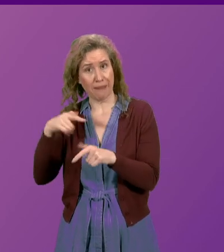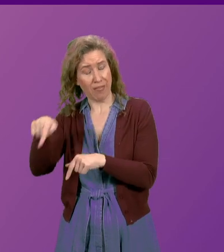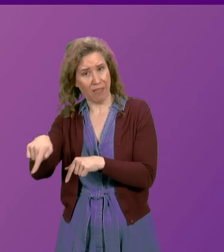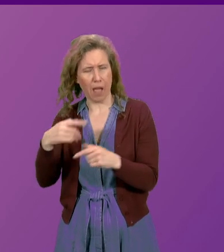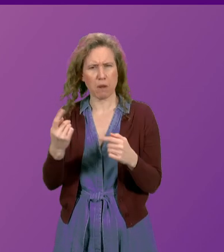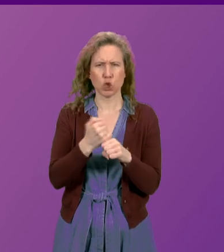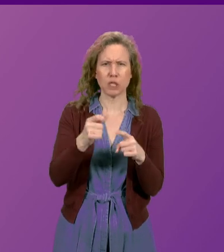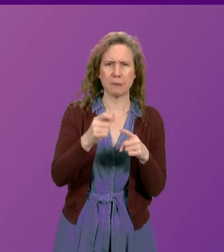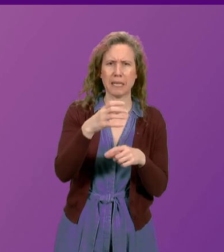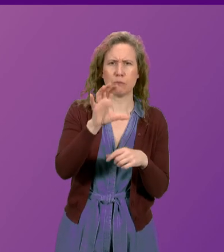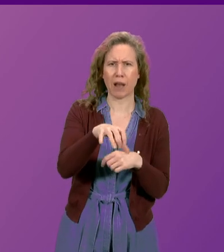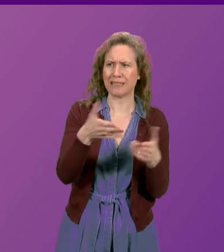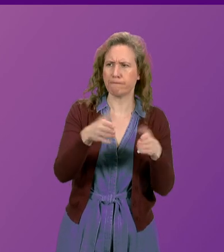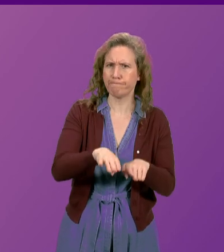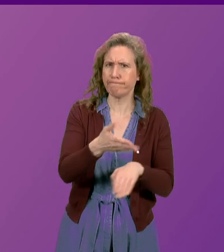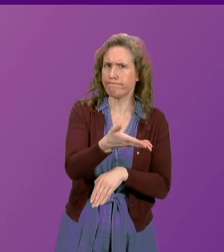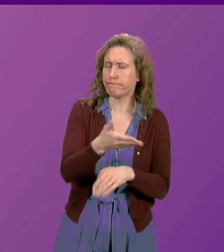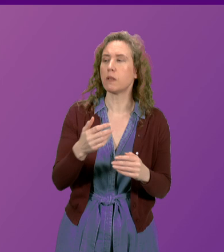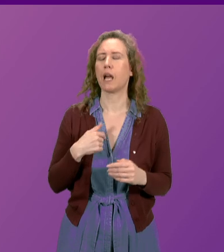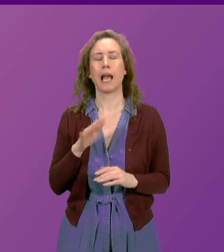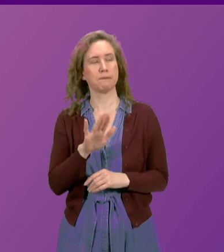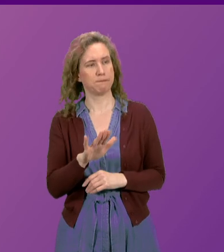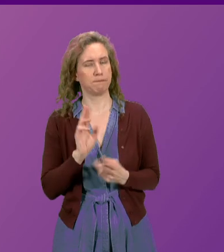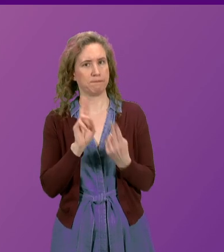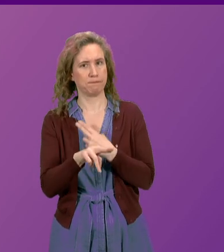I will have to explore that particular point to determine whether that analysis has been